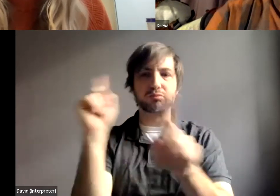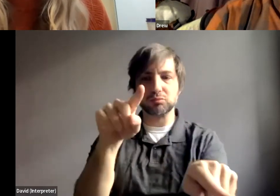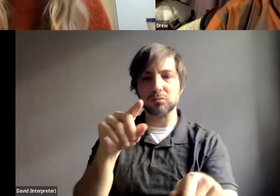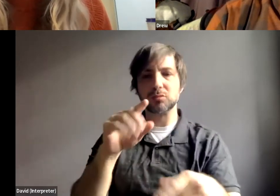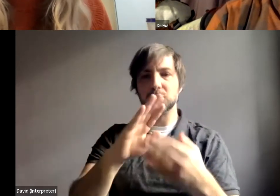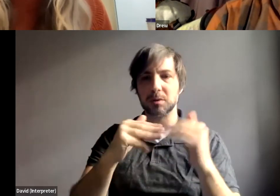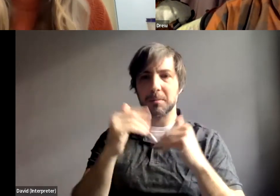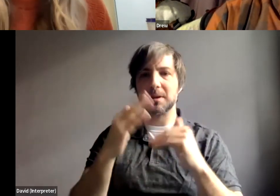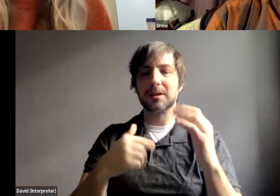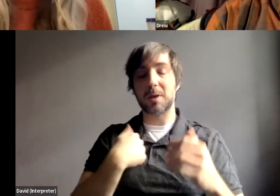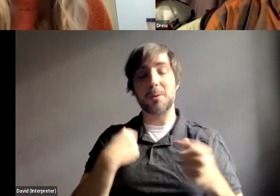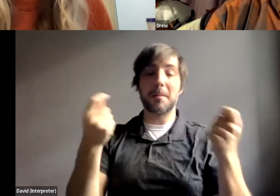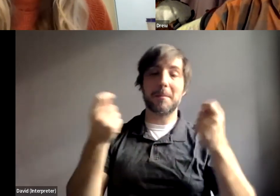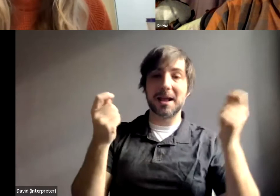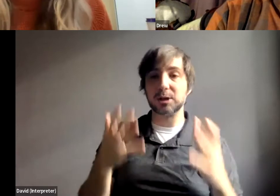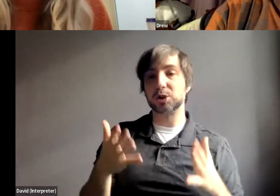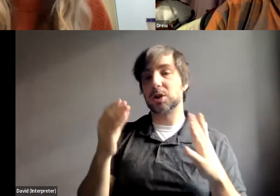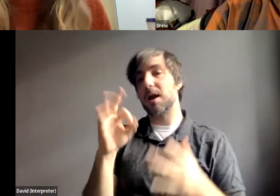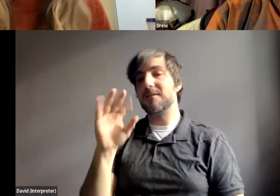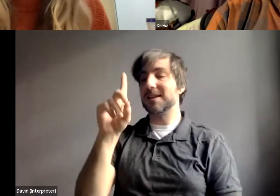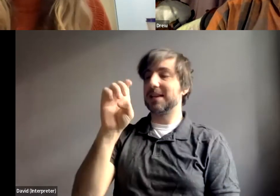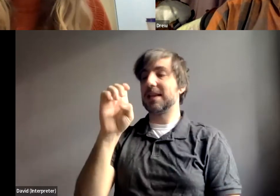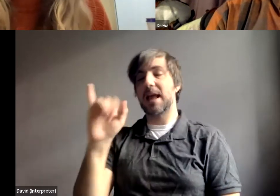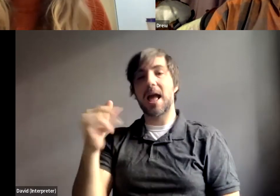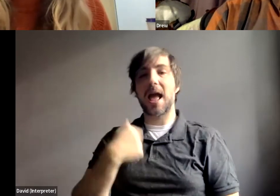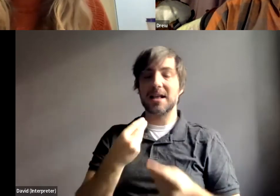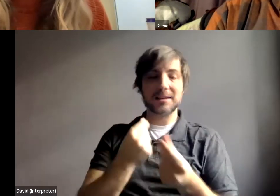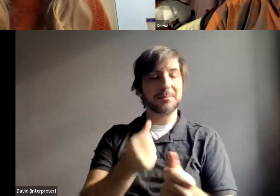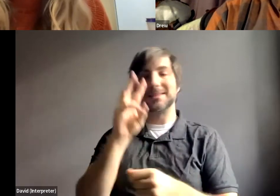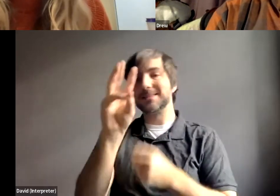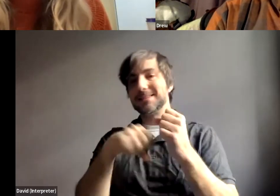of DEI, I spent the last six years as a senior manager of the guest